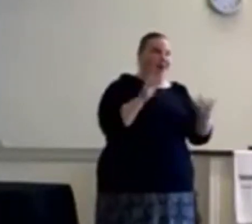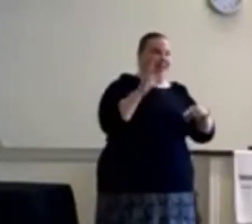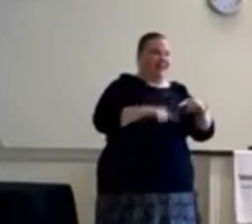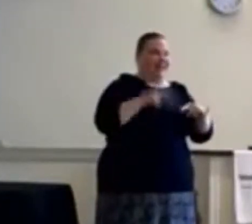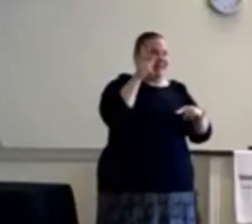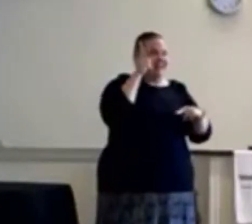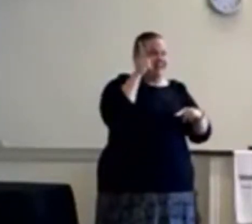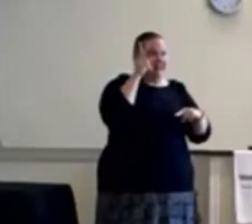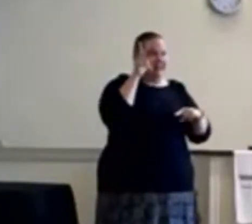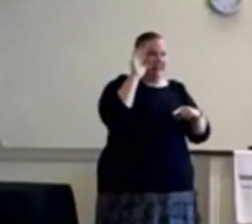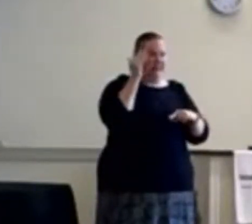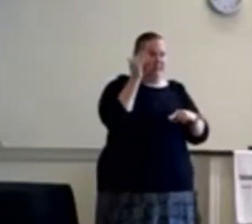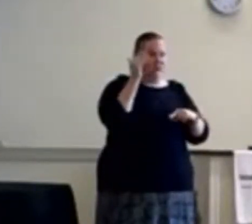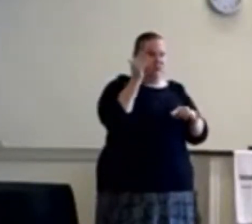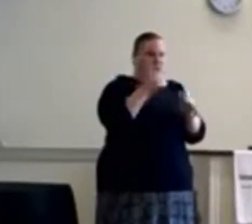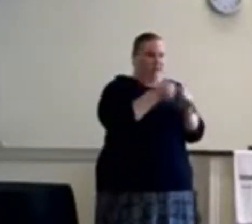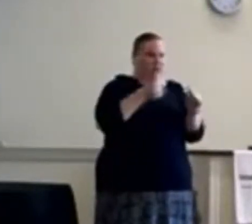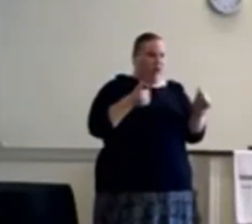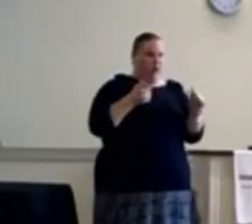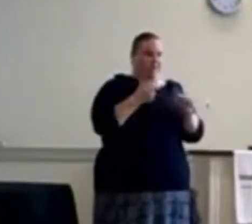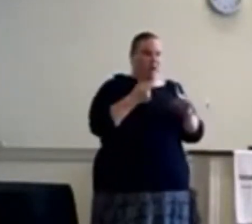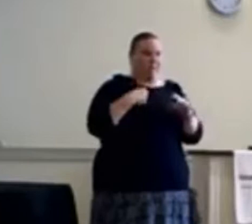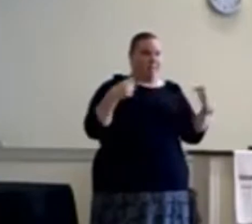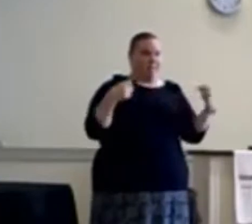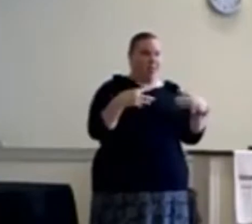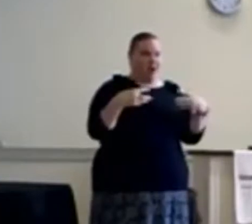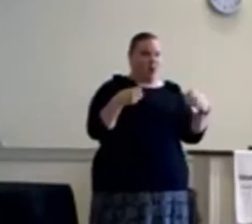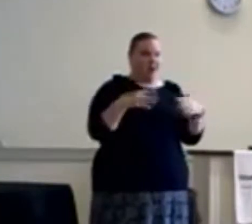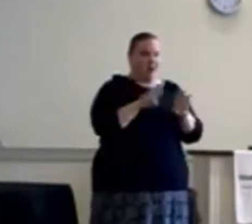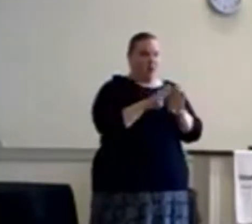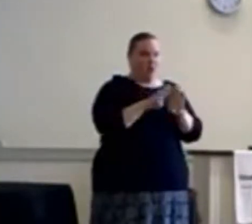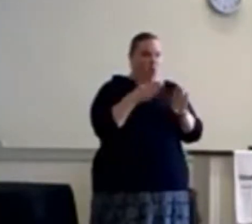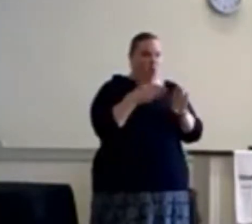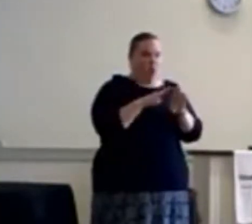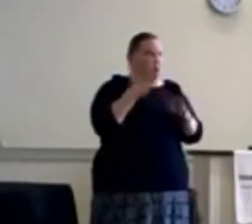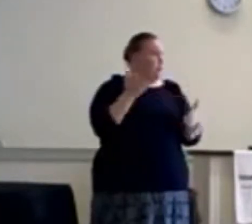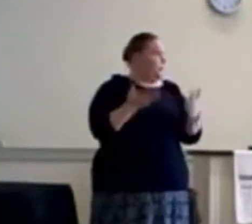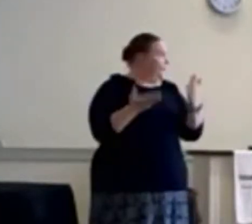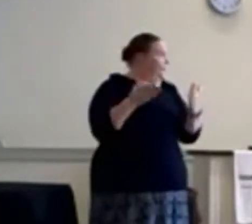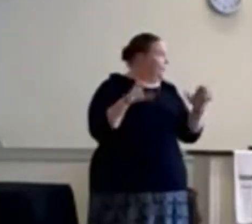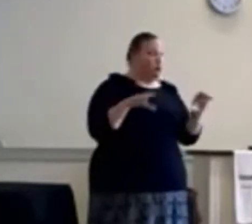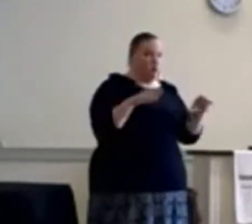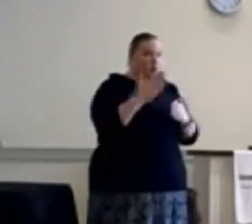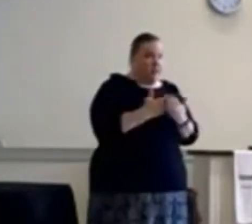from my microwave door. So I may be doing some good stuff for the rest of the